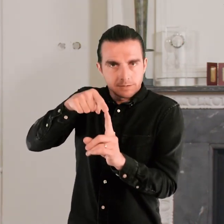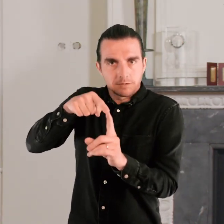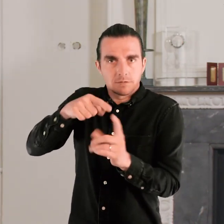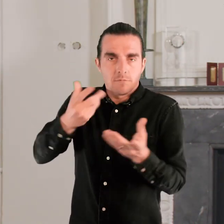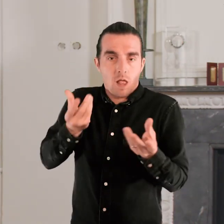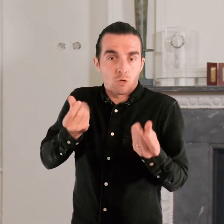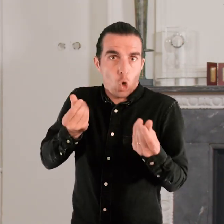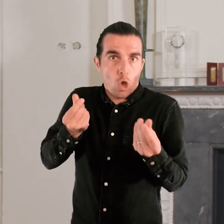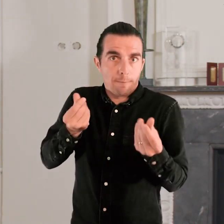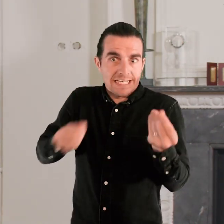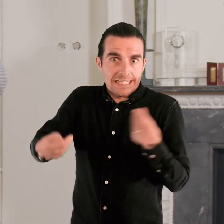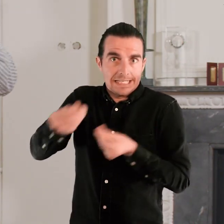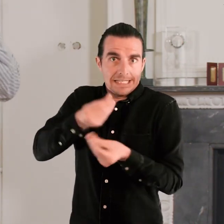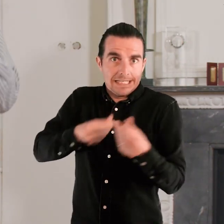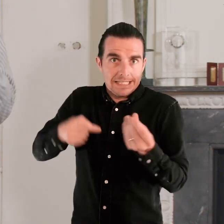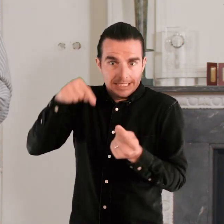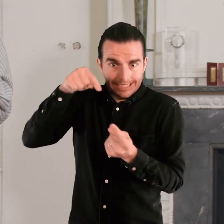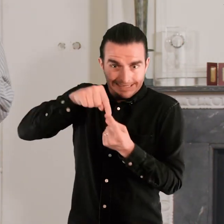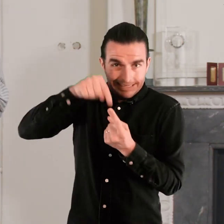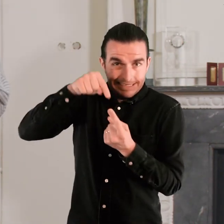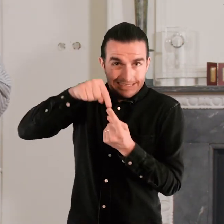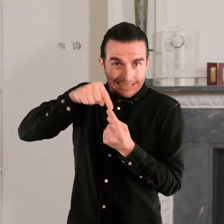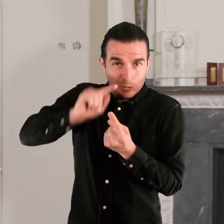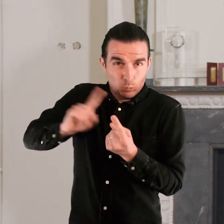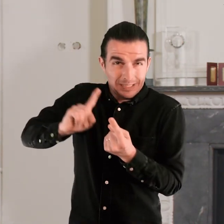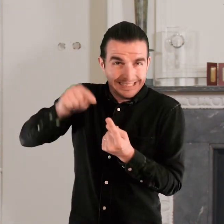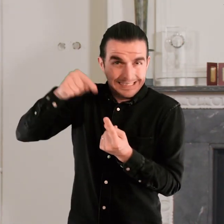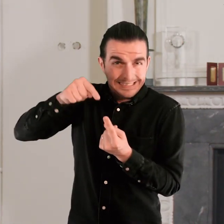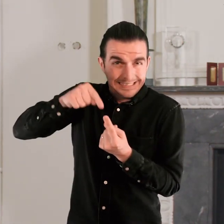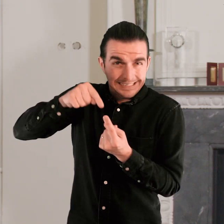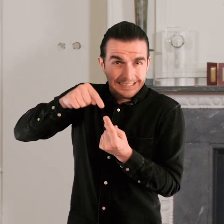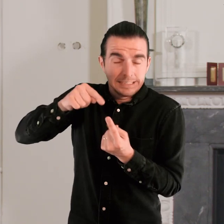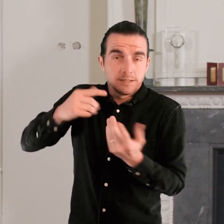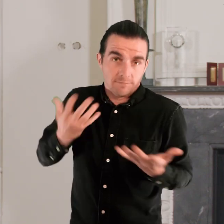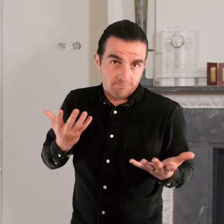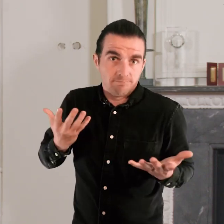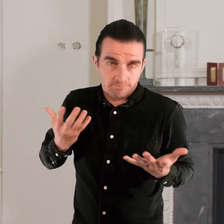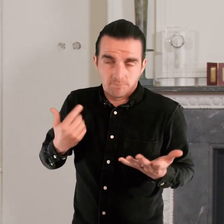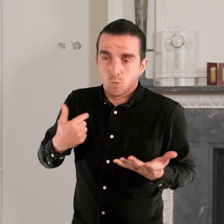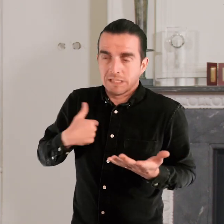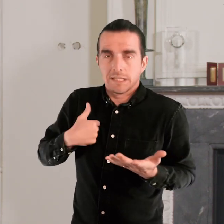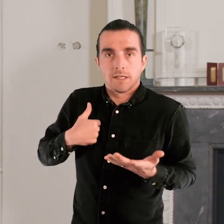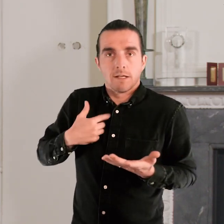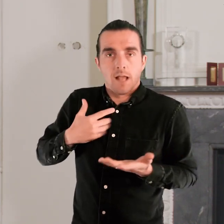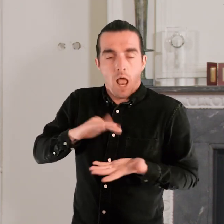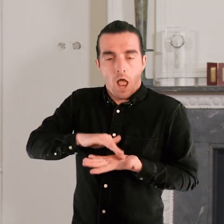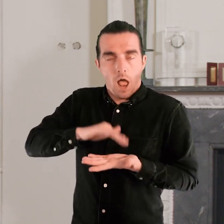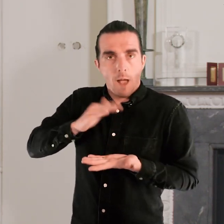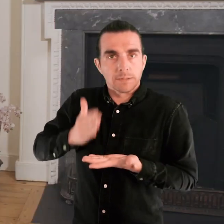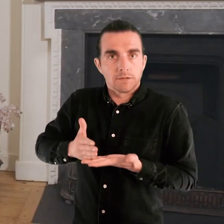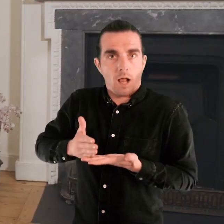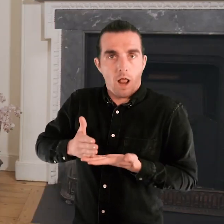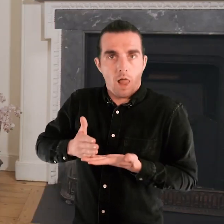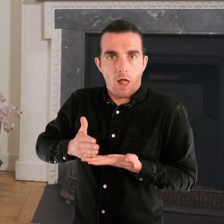comes from the name of the economic system that we live on: the capitalism.